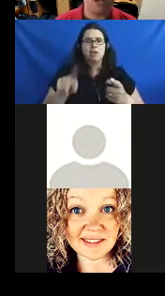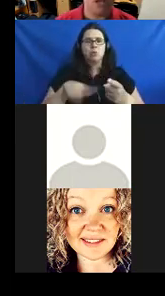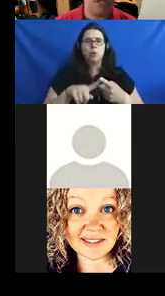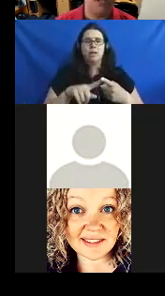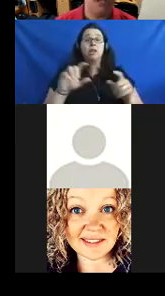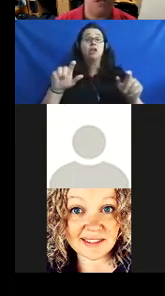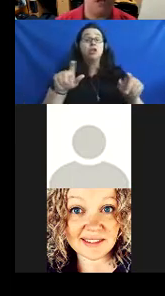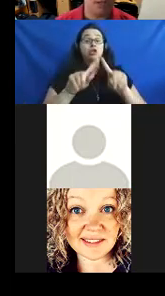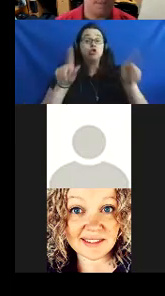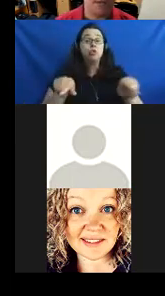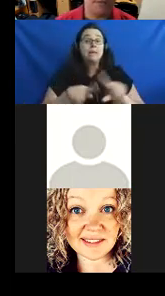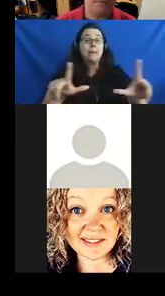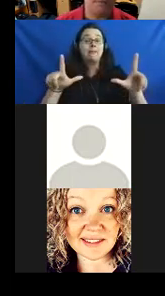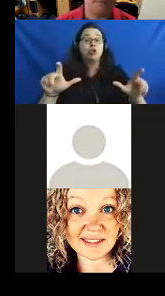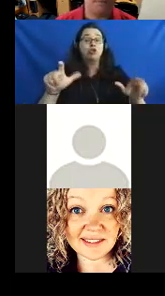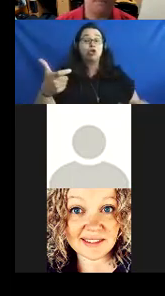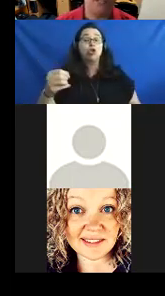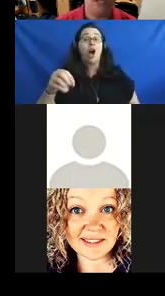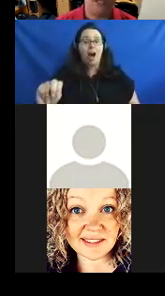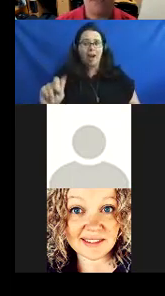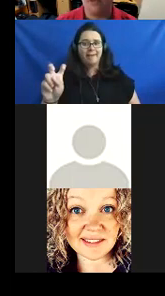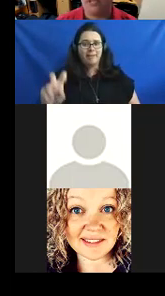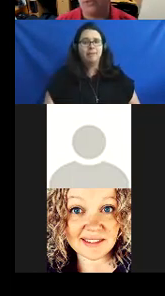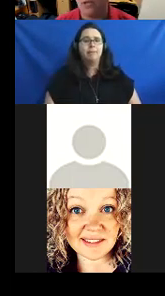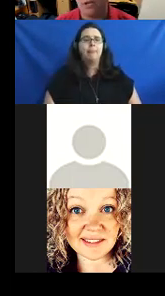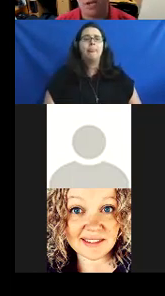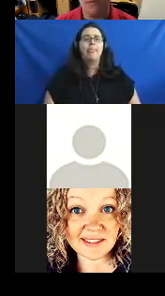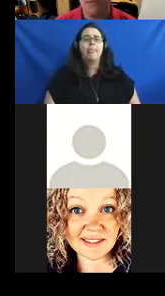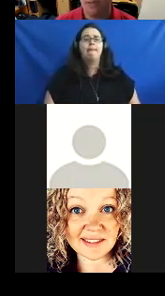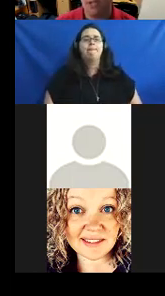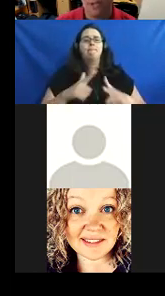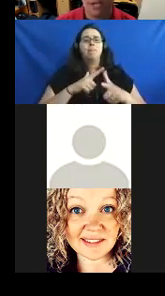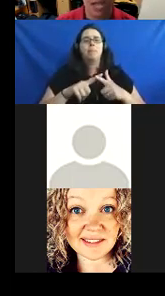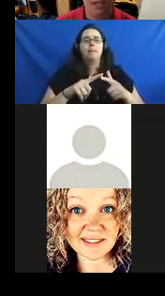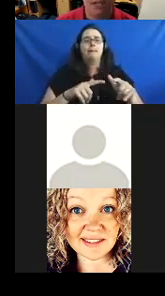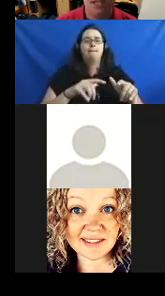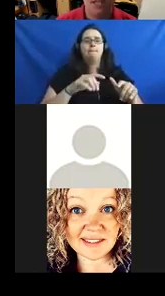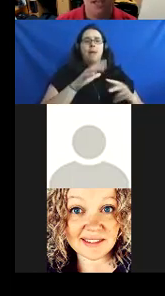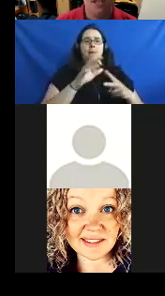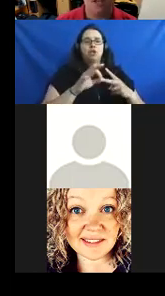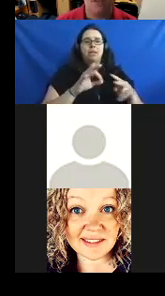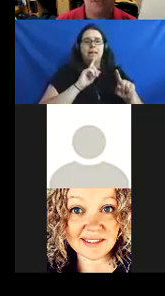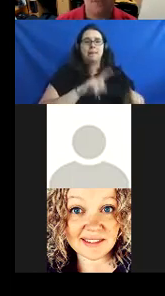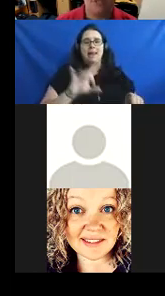ON THE Mac. THEN WE CAN TURN ON AND OFF WITH OPTION COMMAND 8.